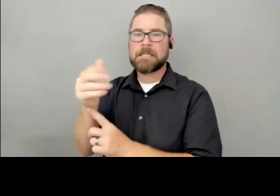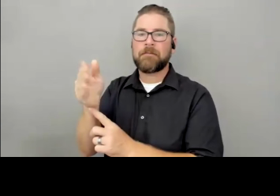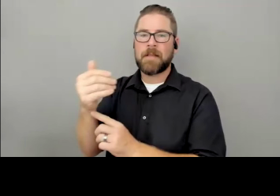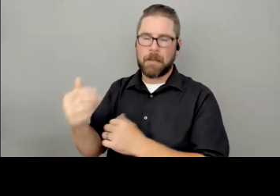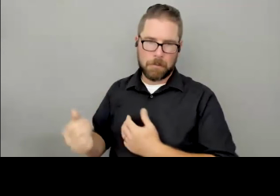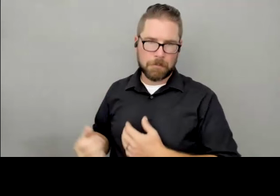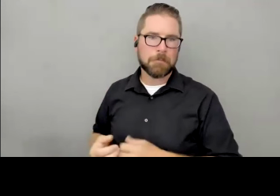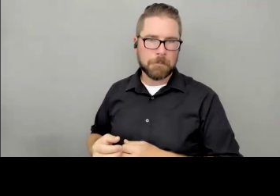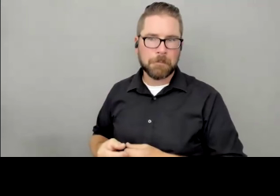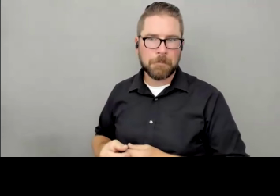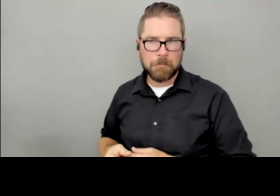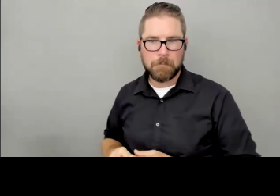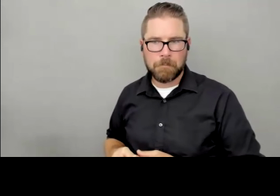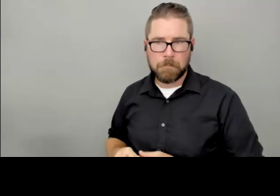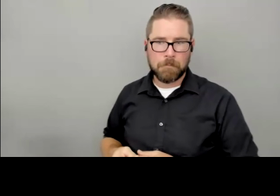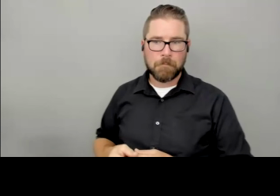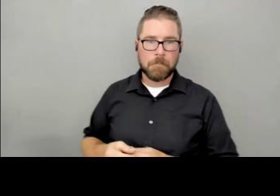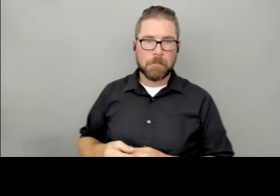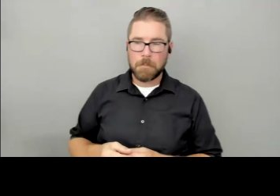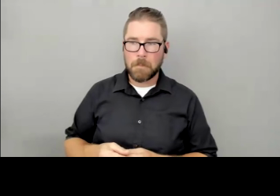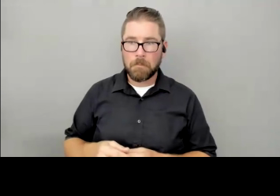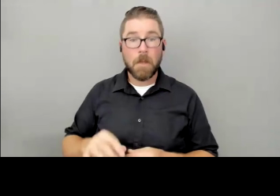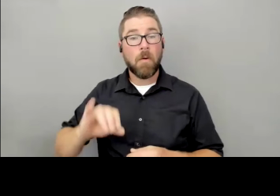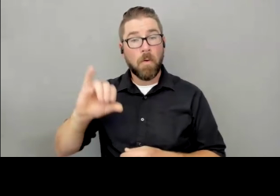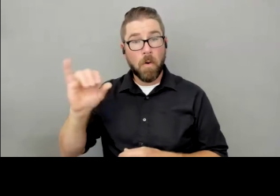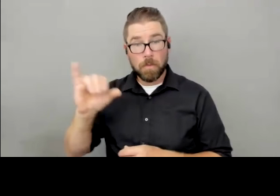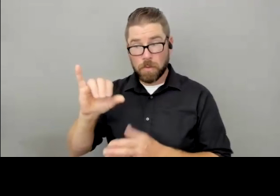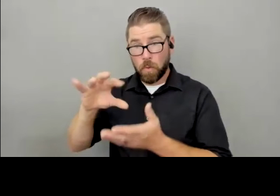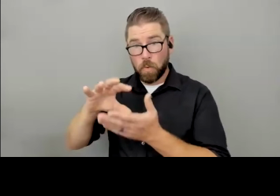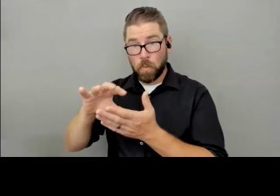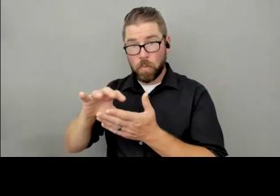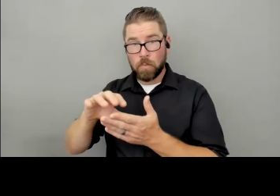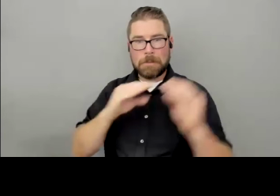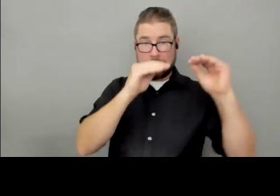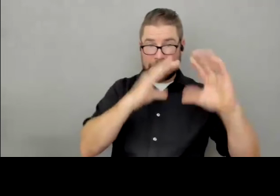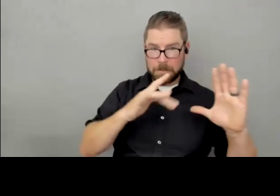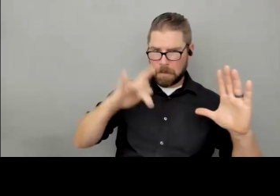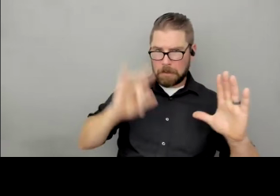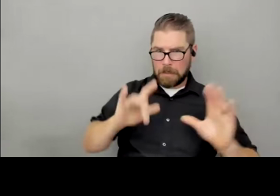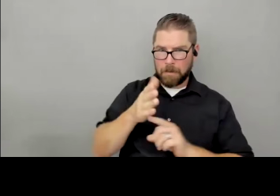it gets distributed through a process. So that can if those of you who wonder, like how much time it takes,